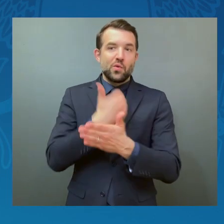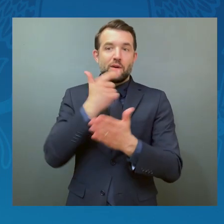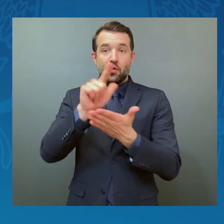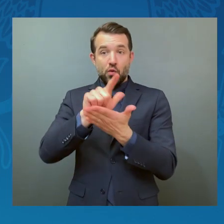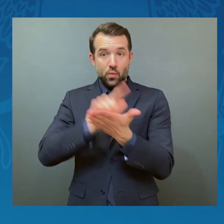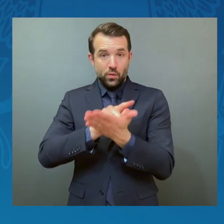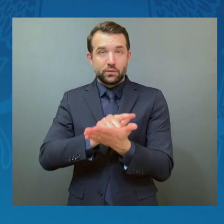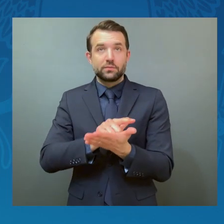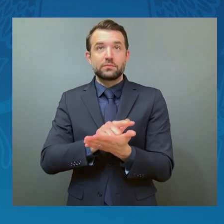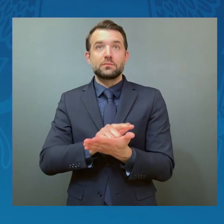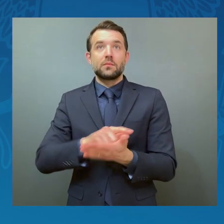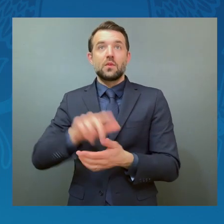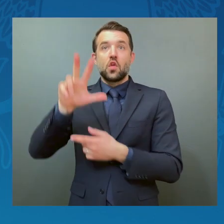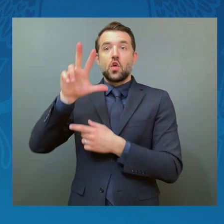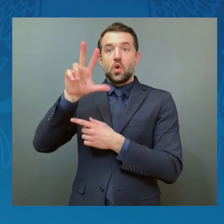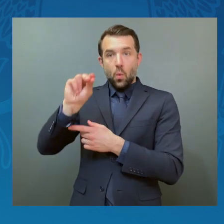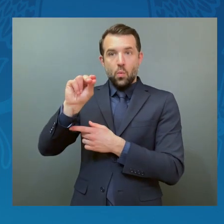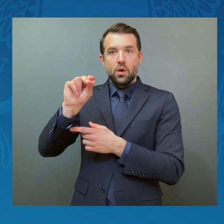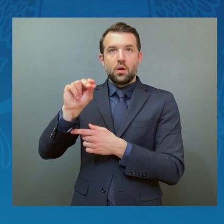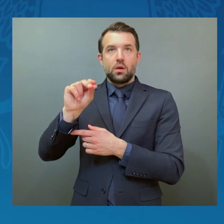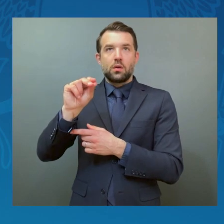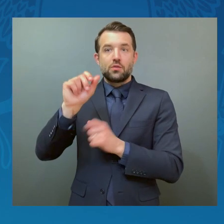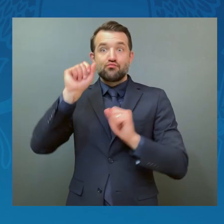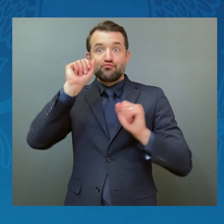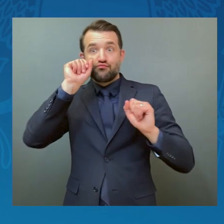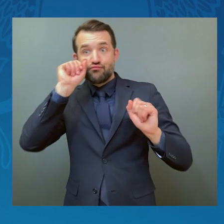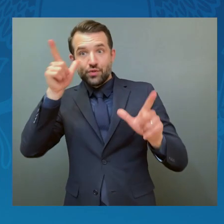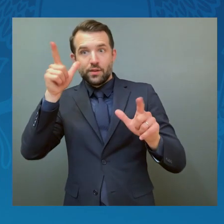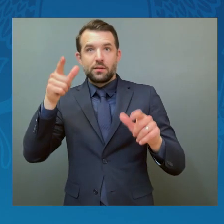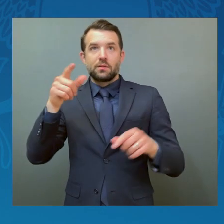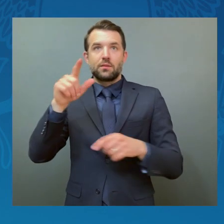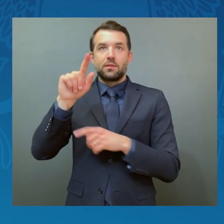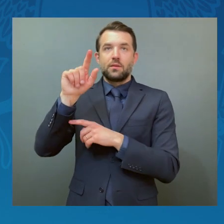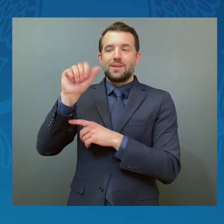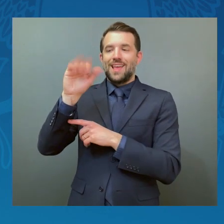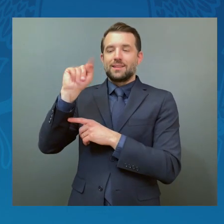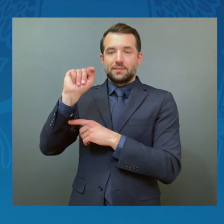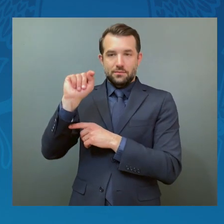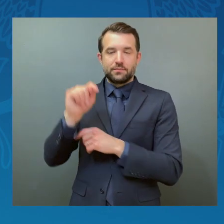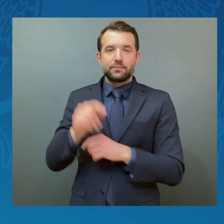that protects Americans from being broadsided, surprised by unexpected medical bills.